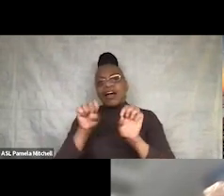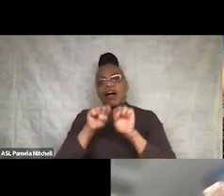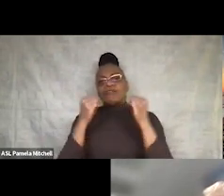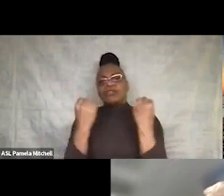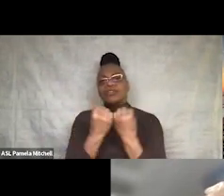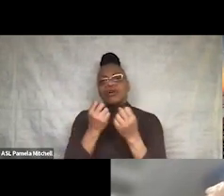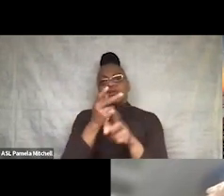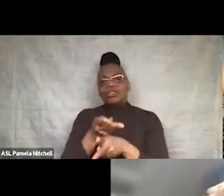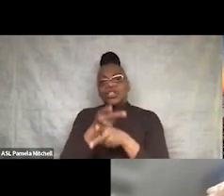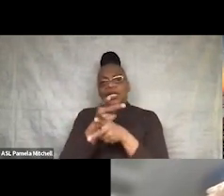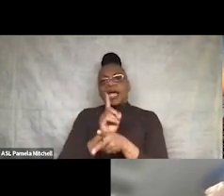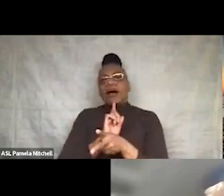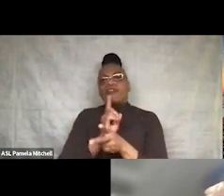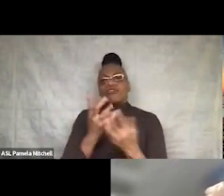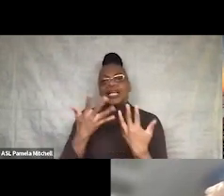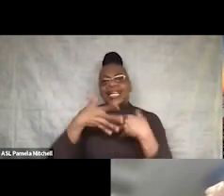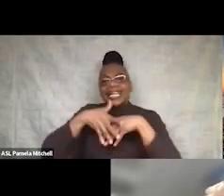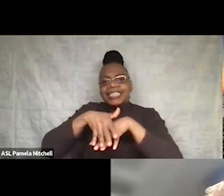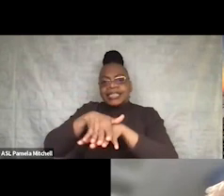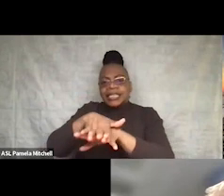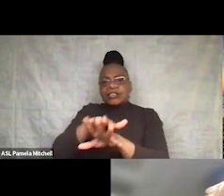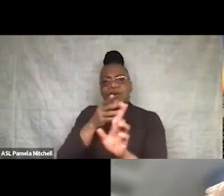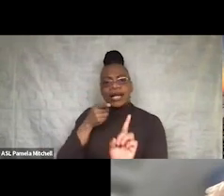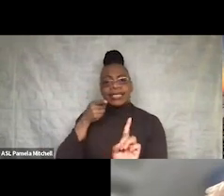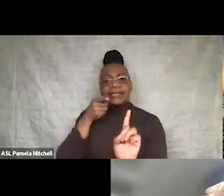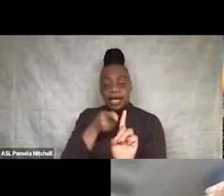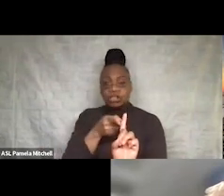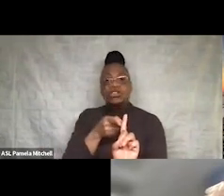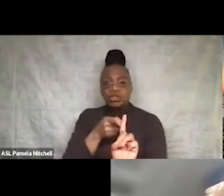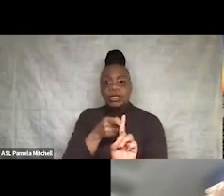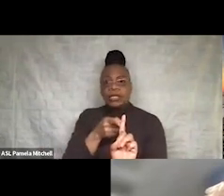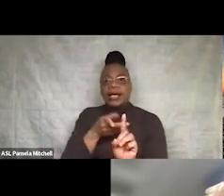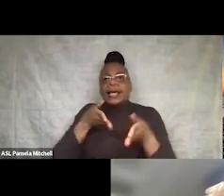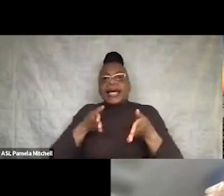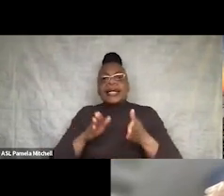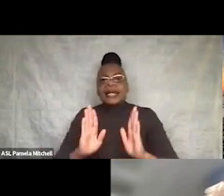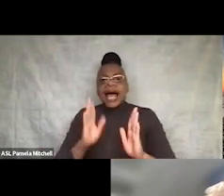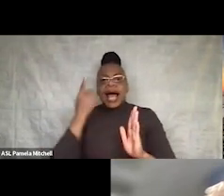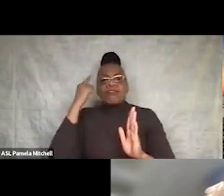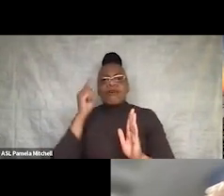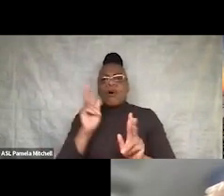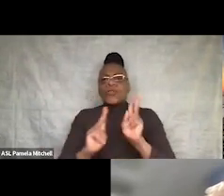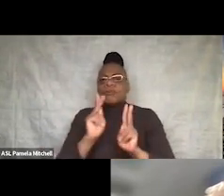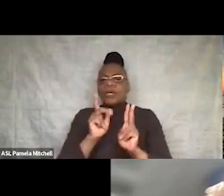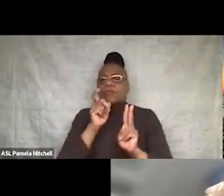are really integrated very intentionally, which allows, even as folks are moving through different systems,